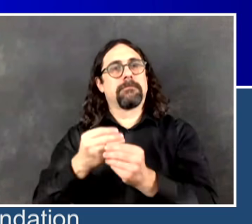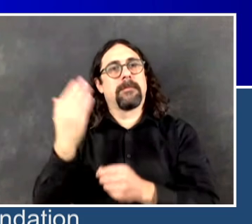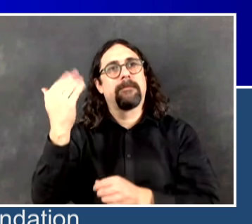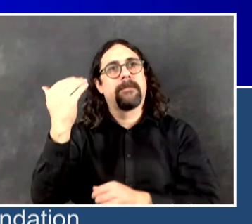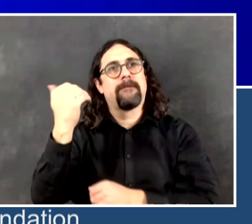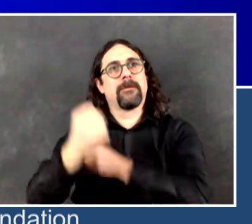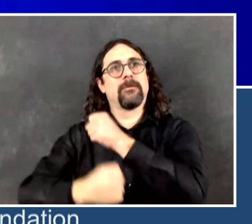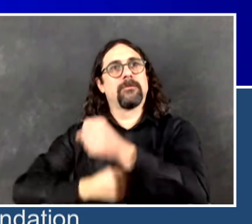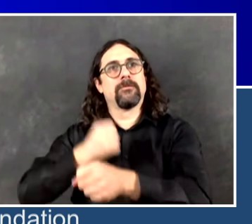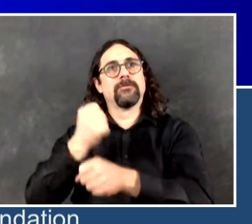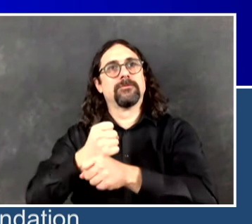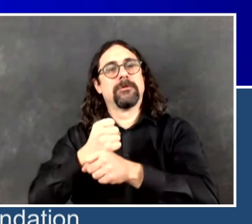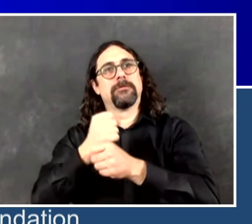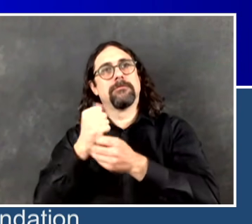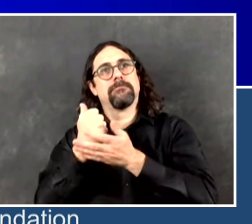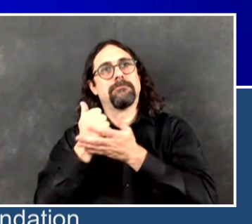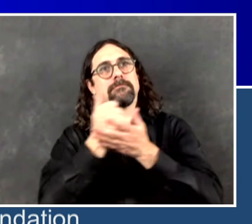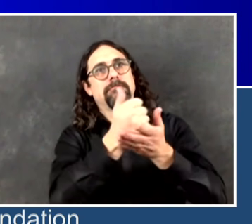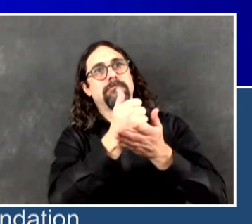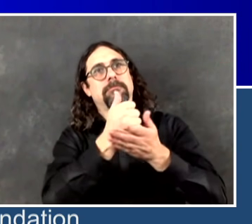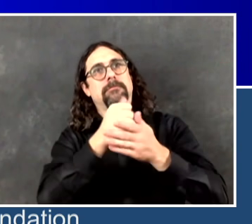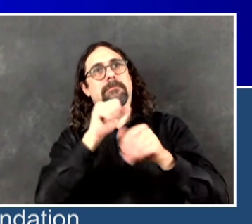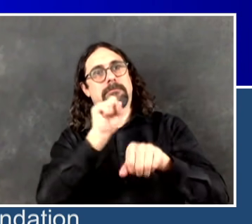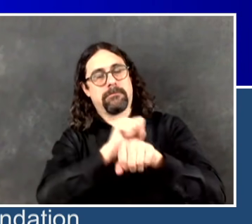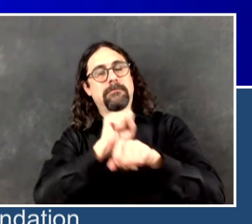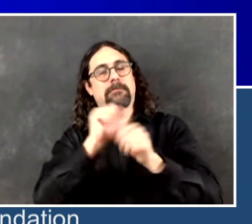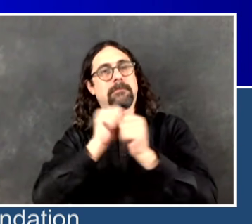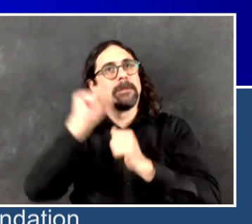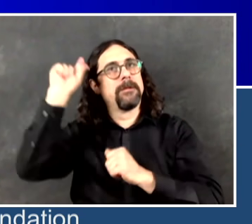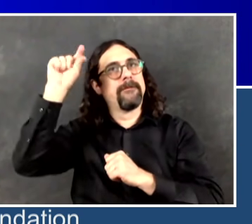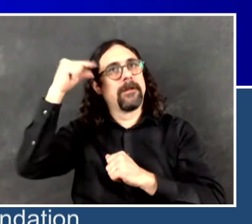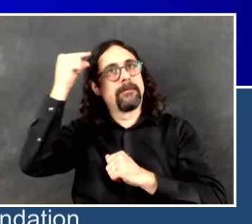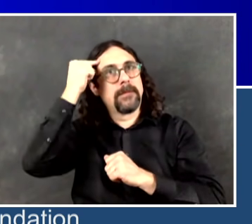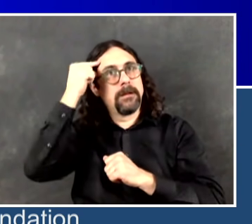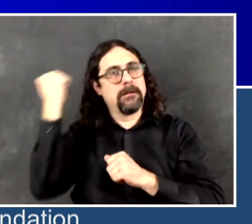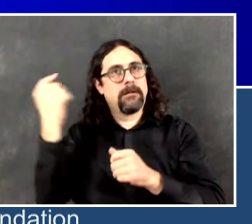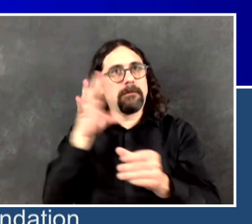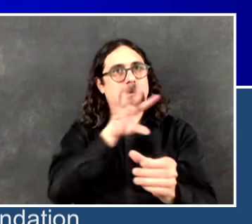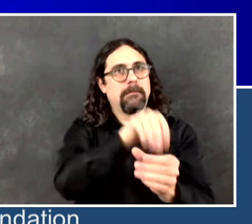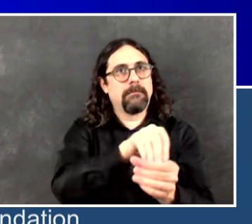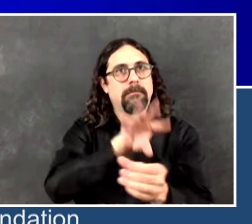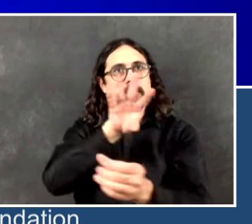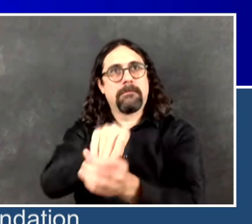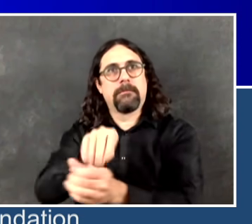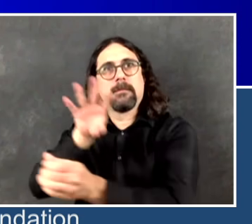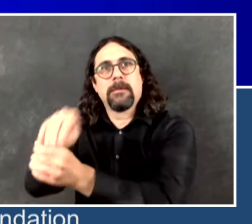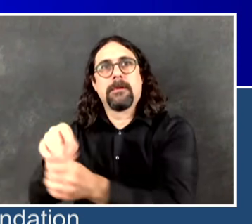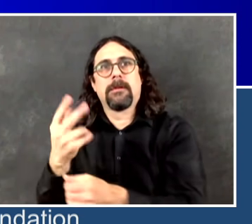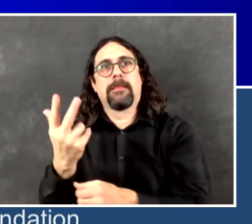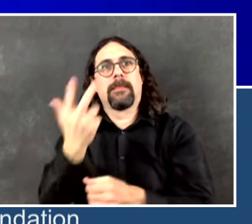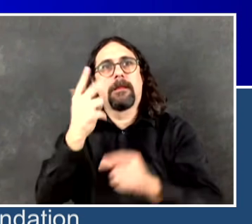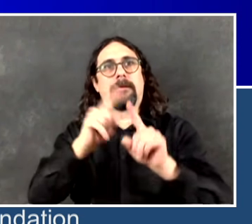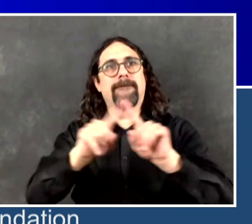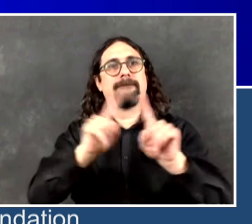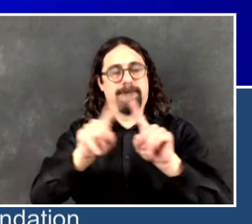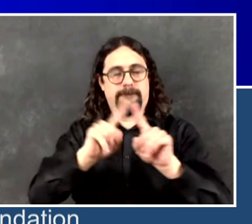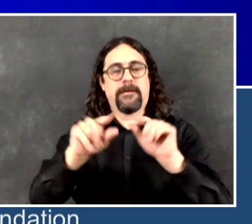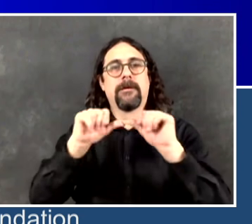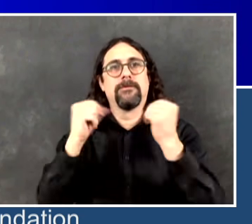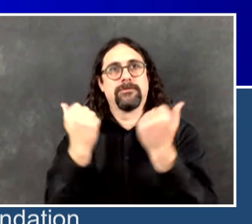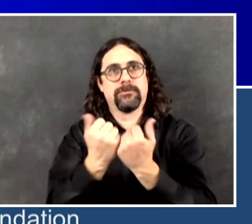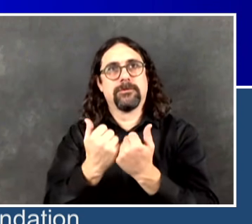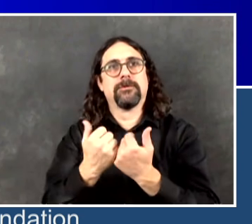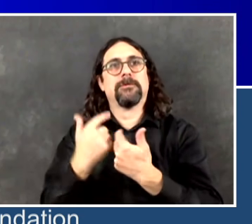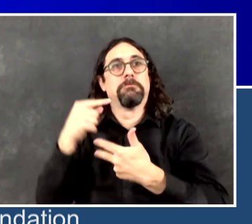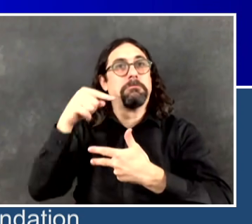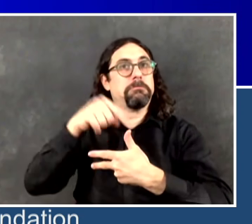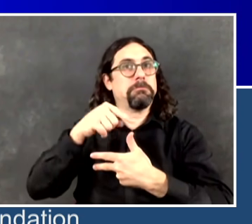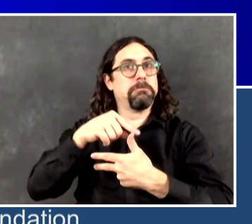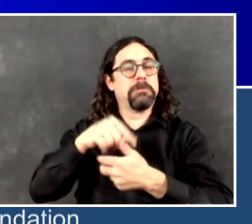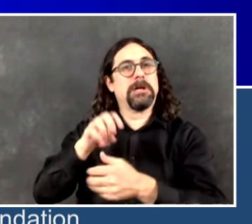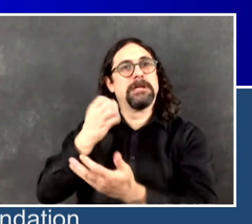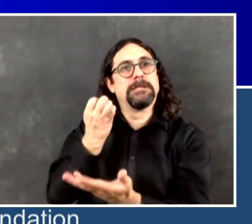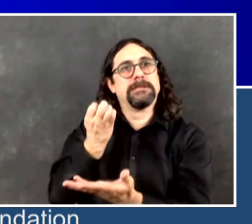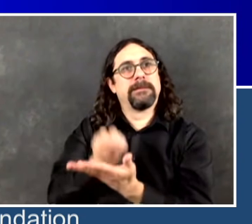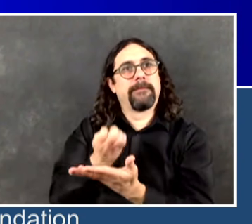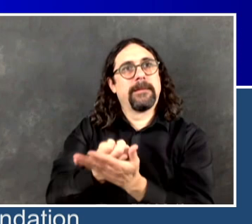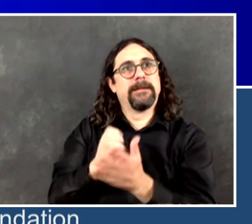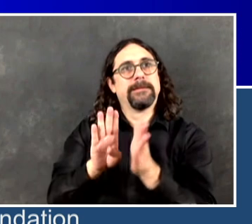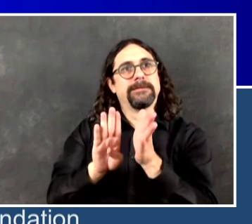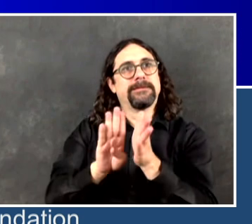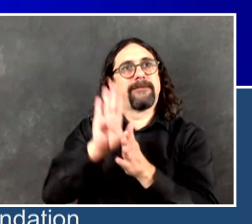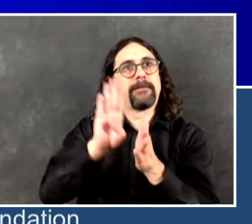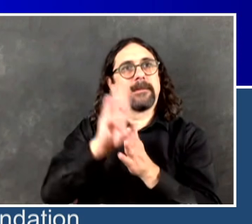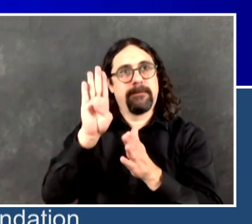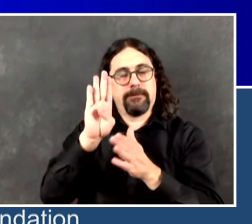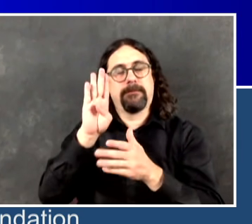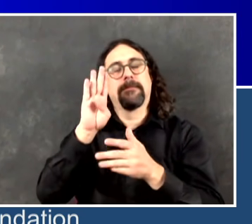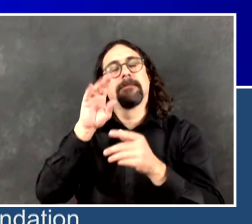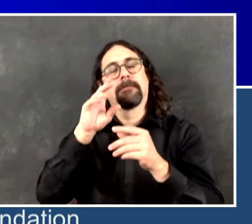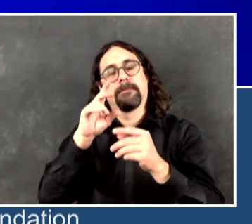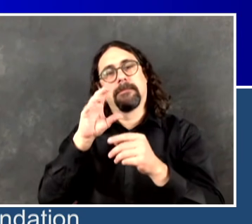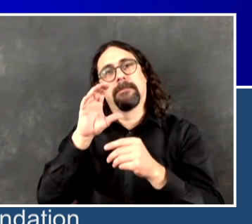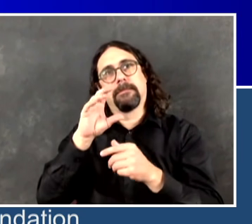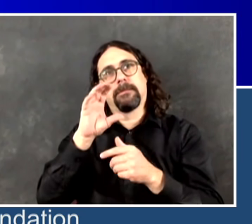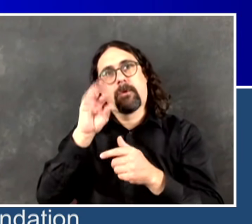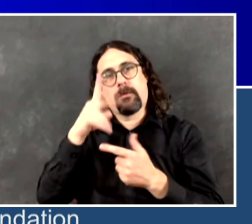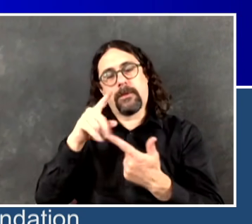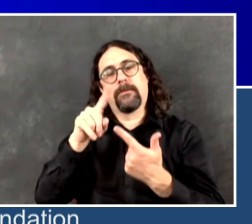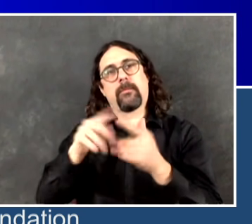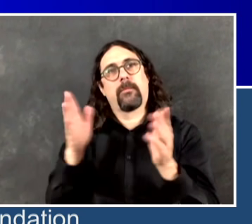WILL.